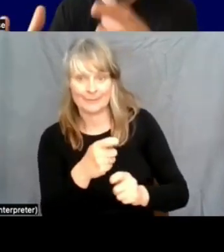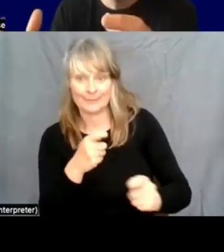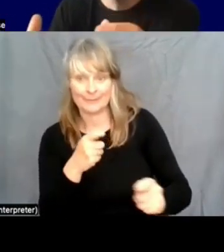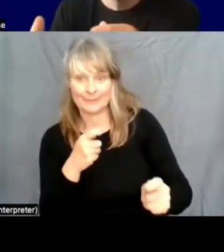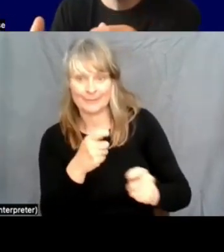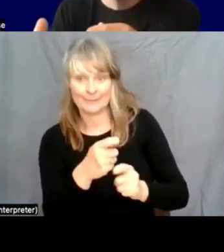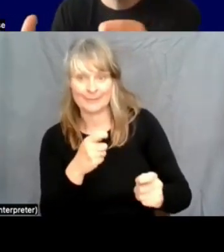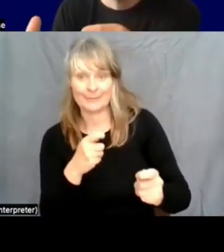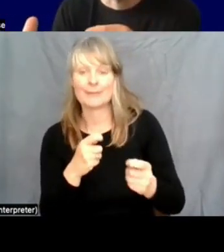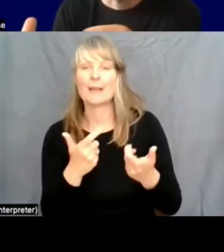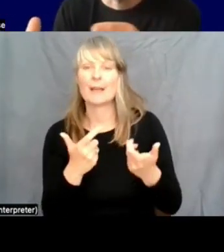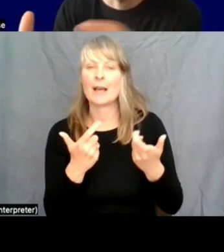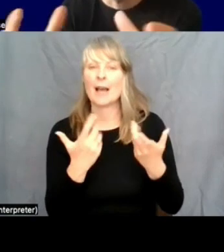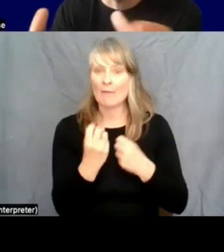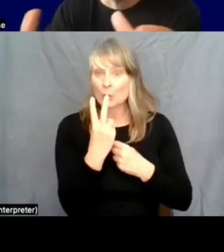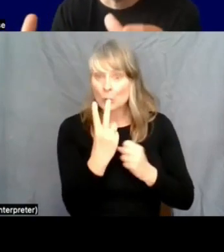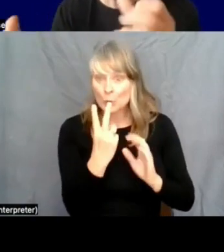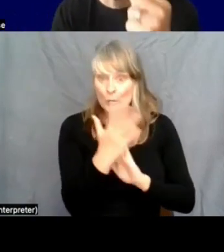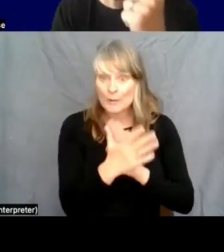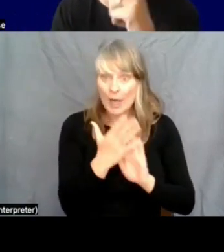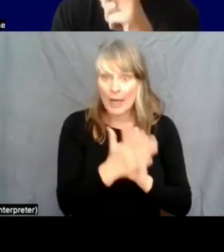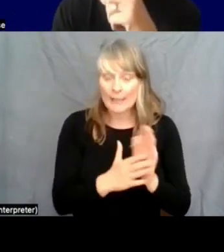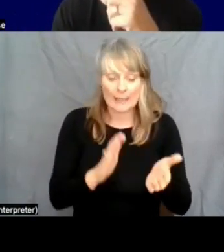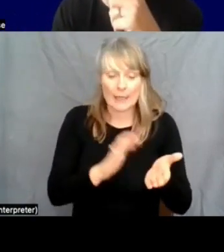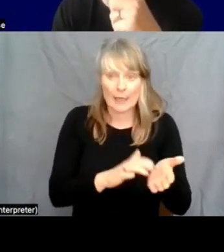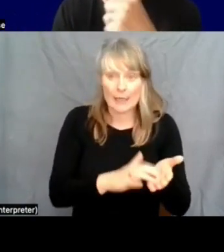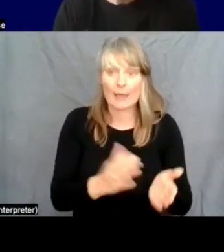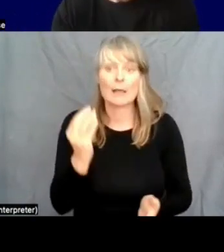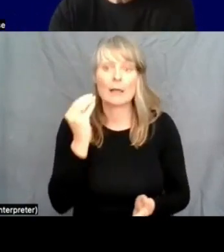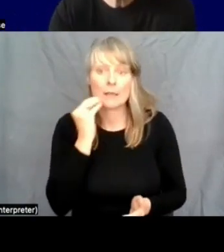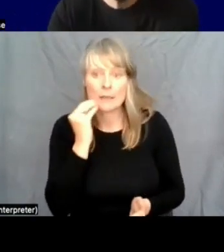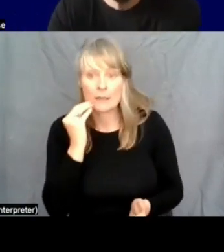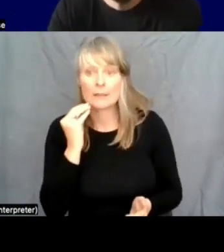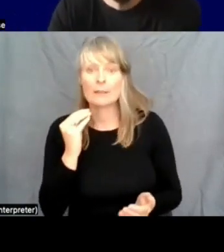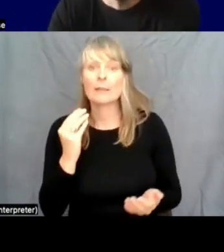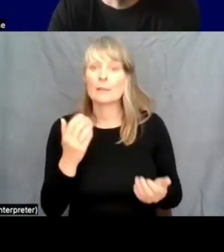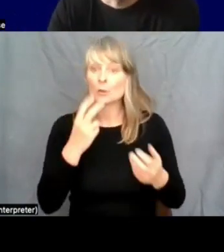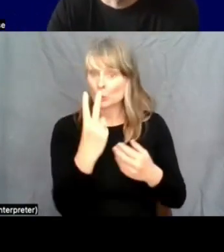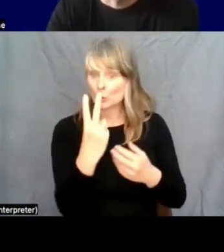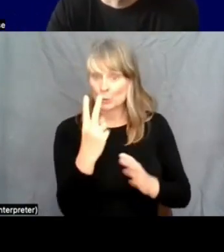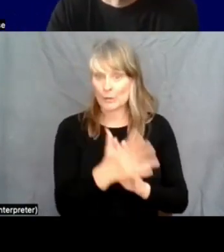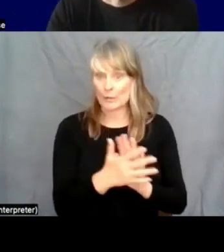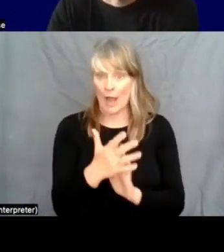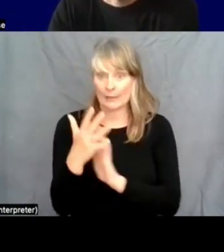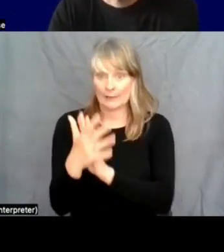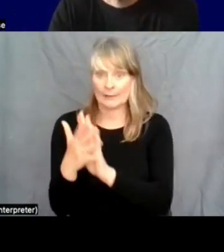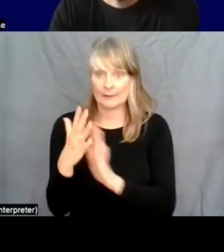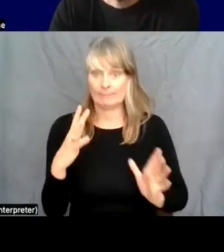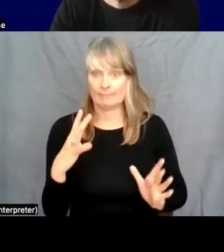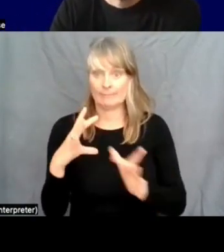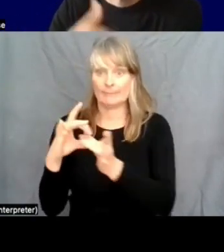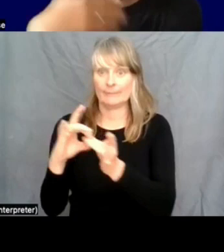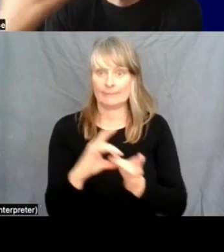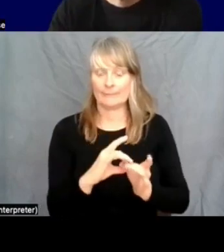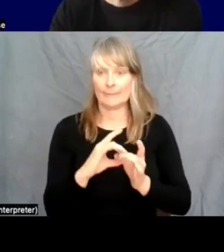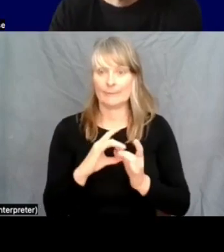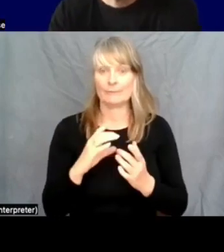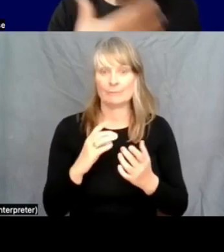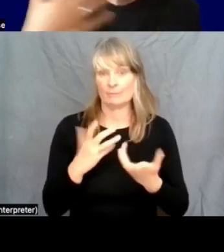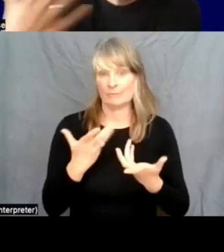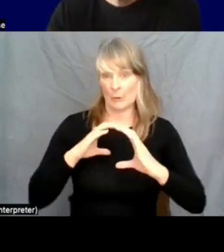two signs together in a tactile way. Again it's focussing on very early concepts of requesting,